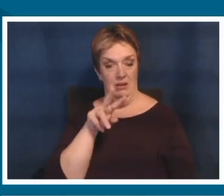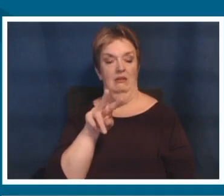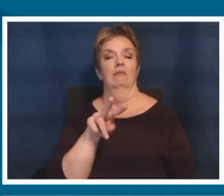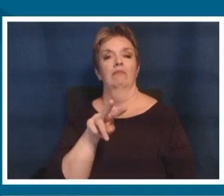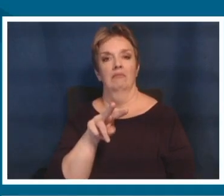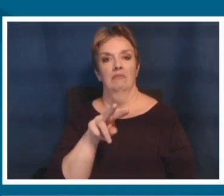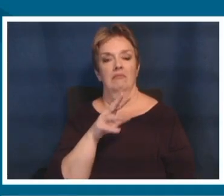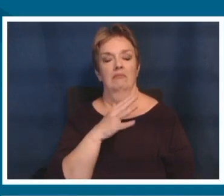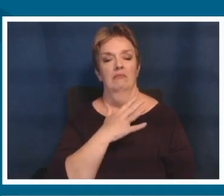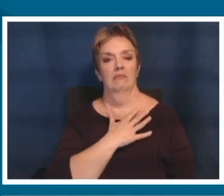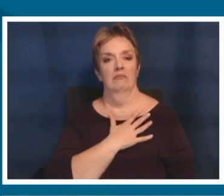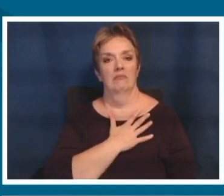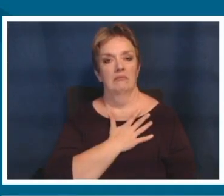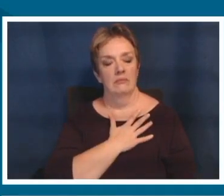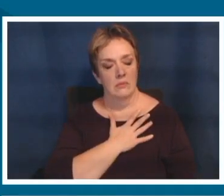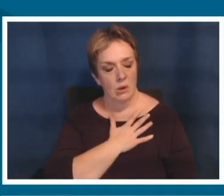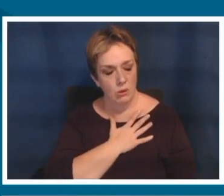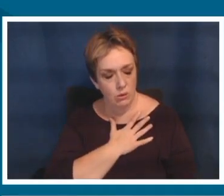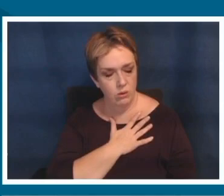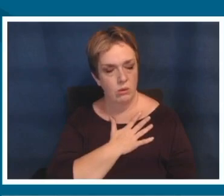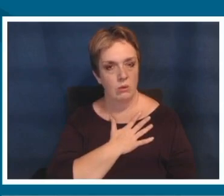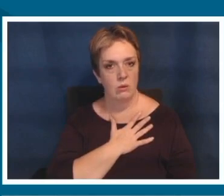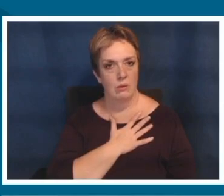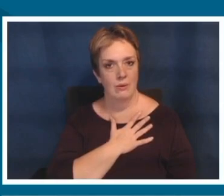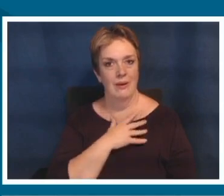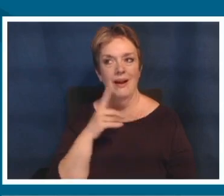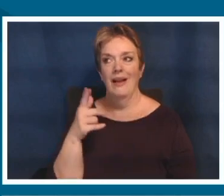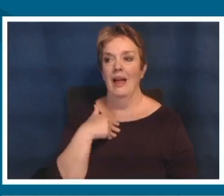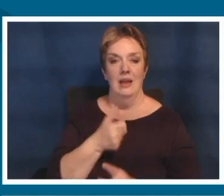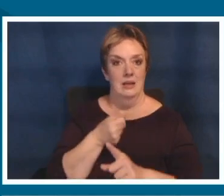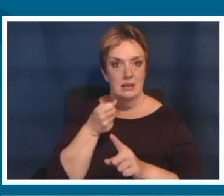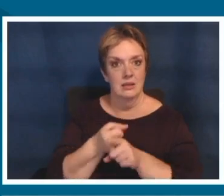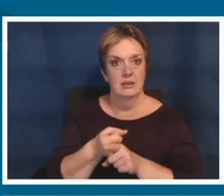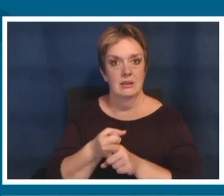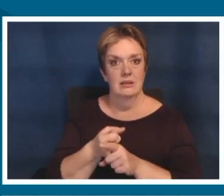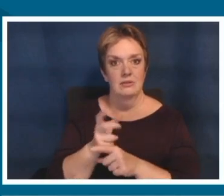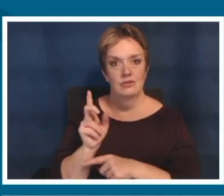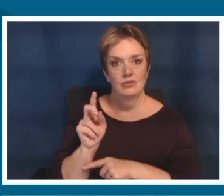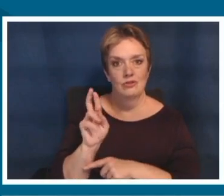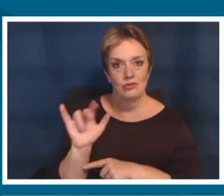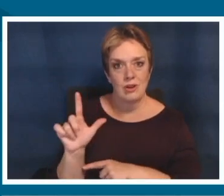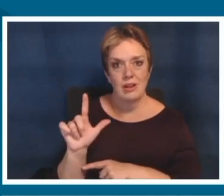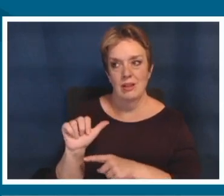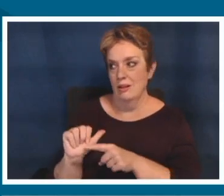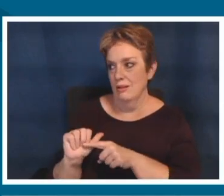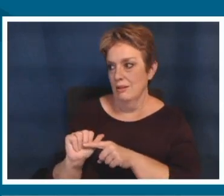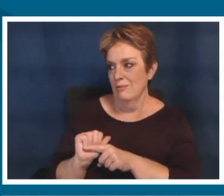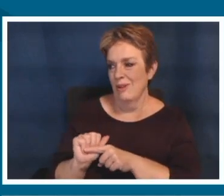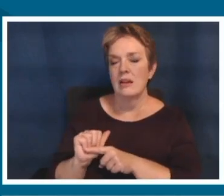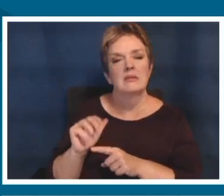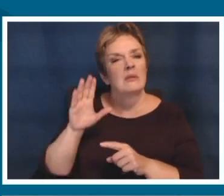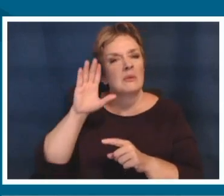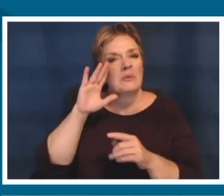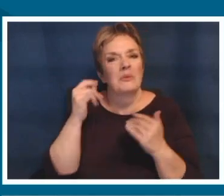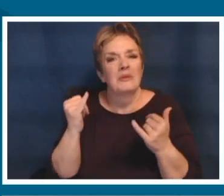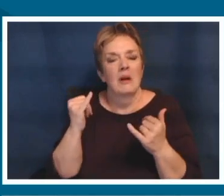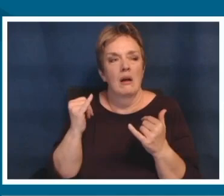that to think that there was this drill that happened that you know in this kind